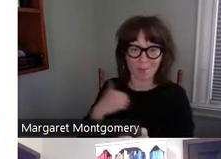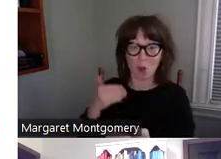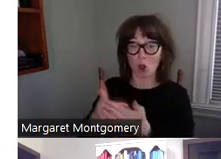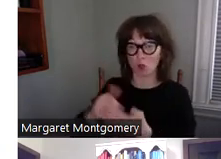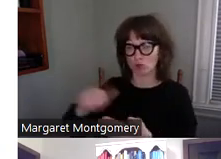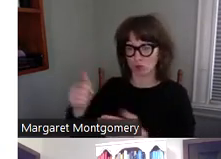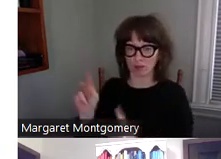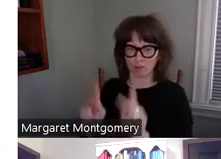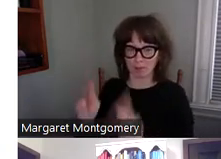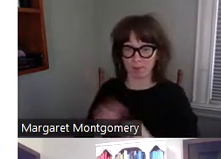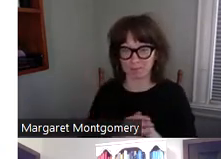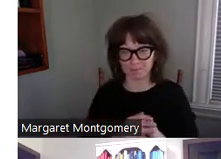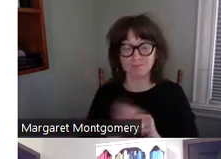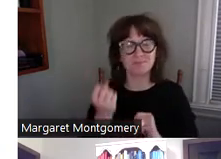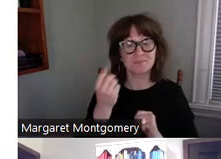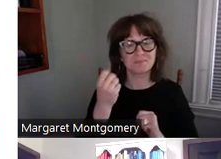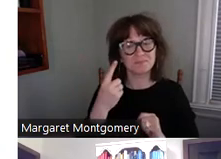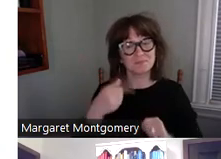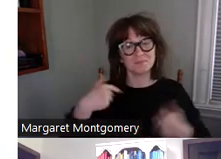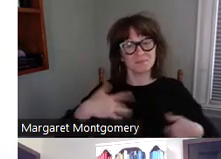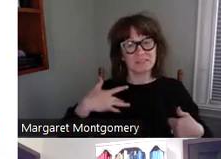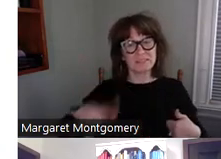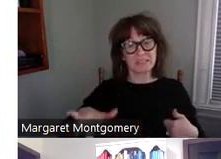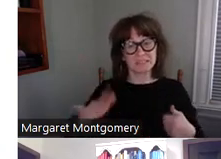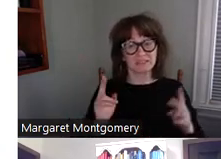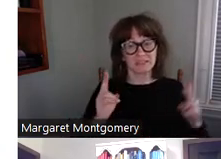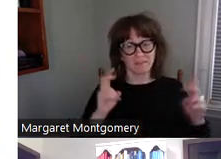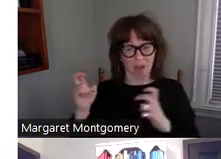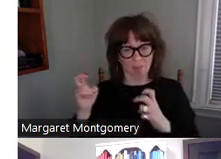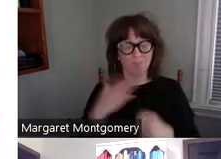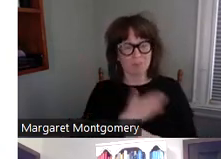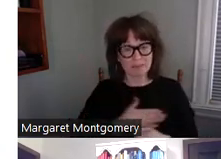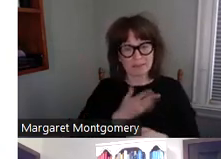take care of yourself however, you need hearing and